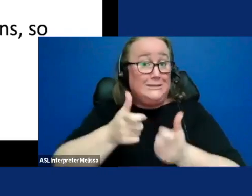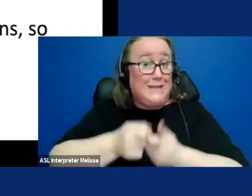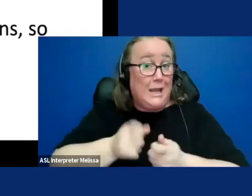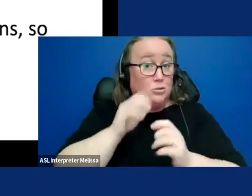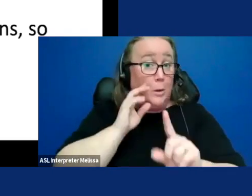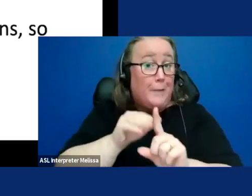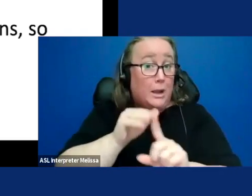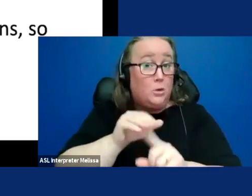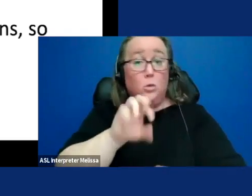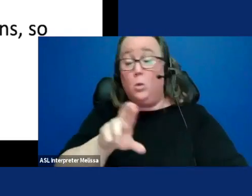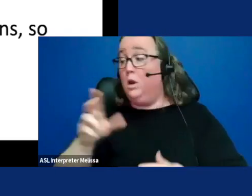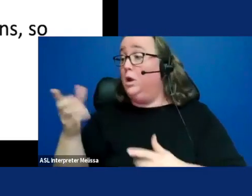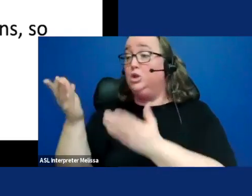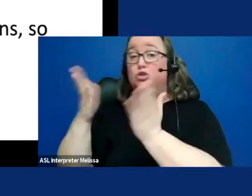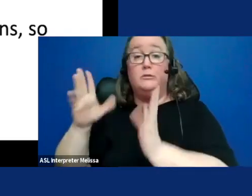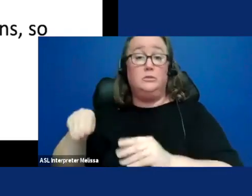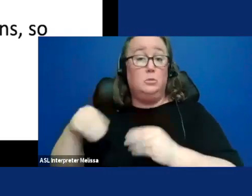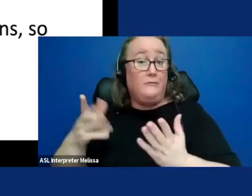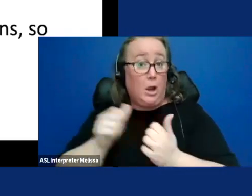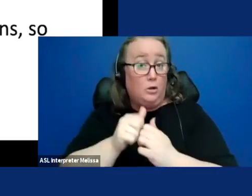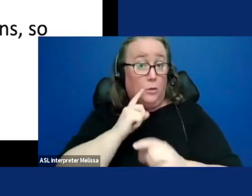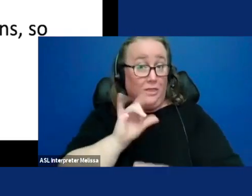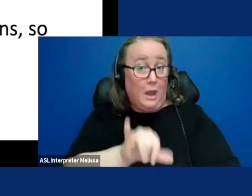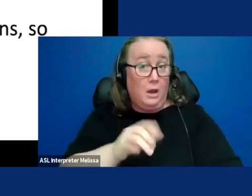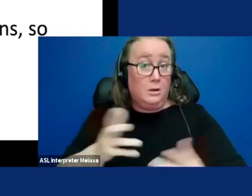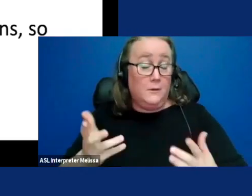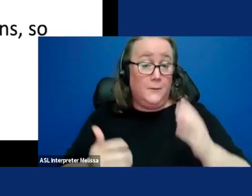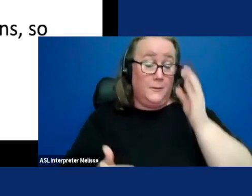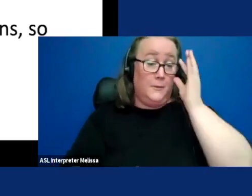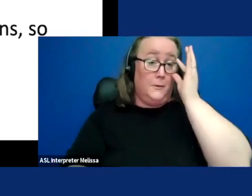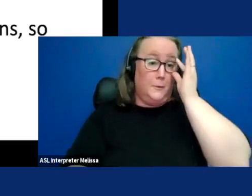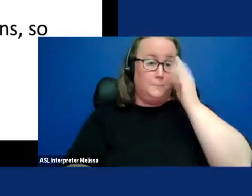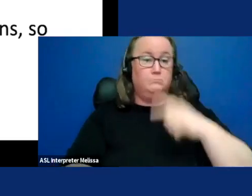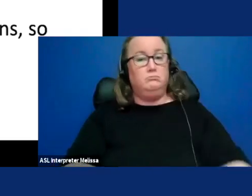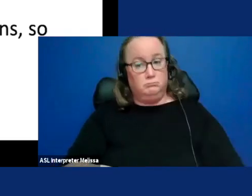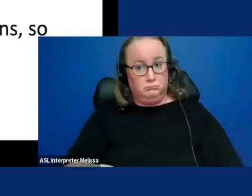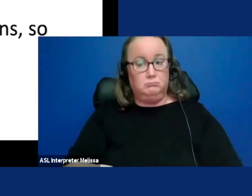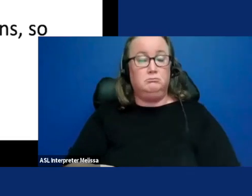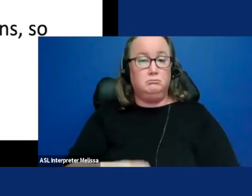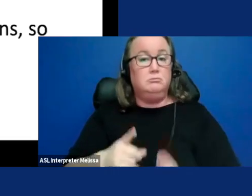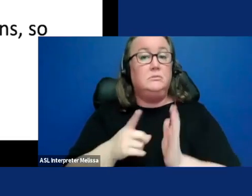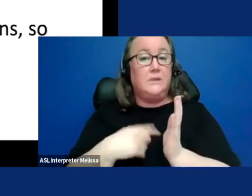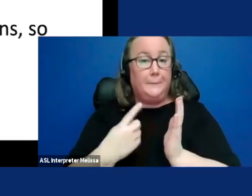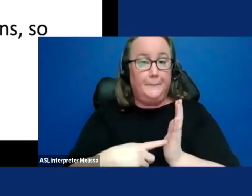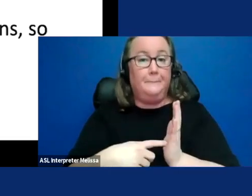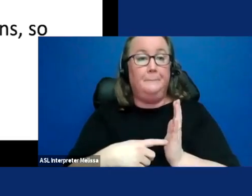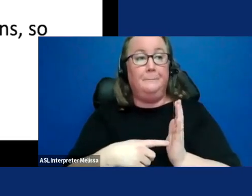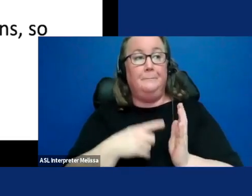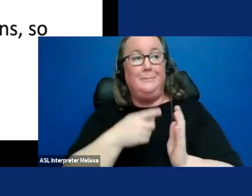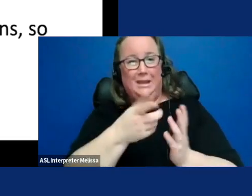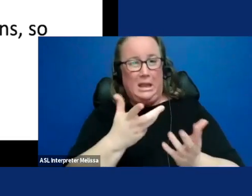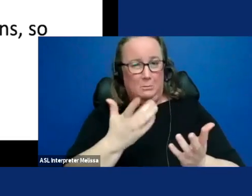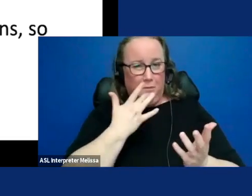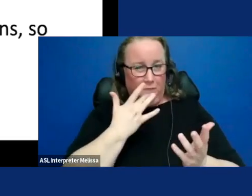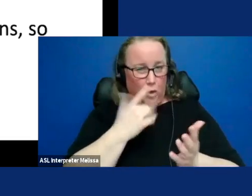a service provider work with you on that? You can ask them, you know, sometimes people like following along with notes or captions,